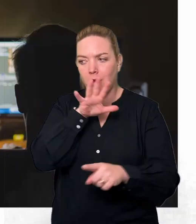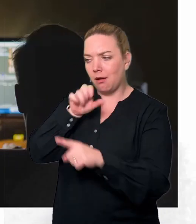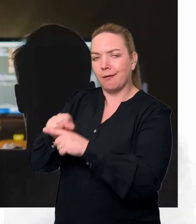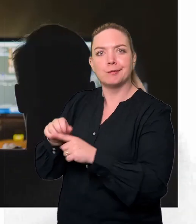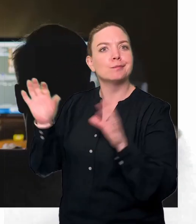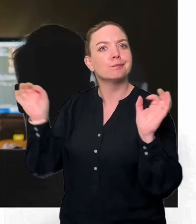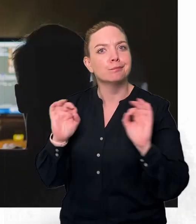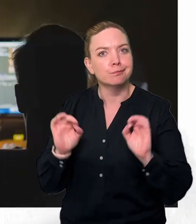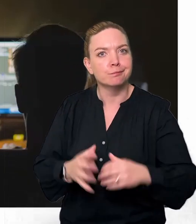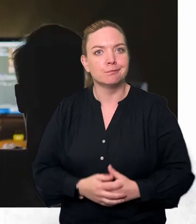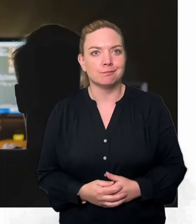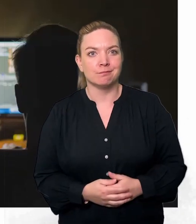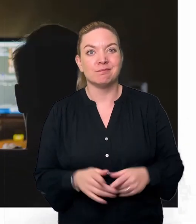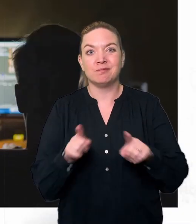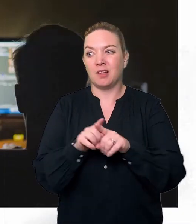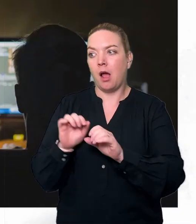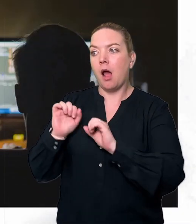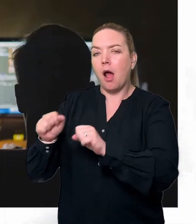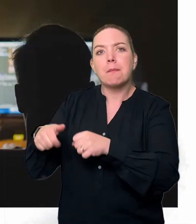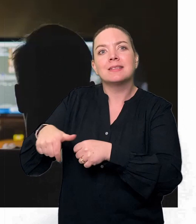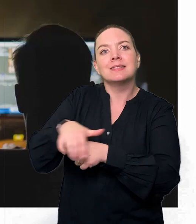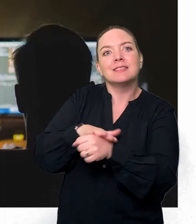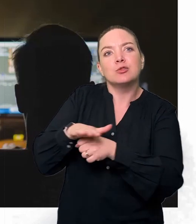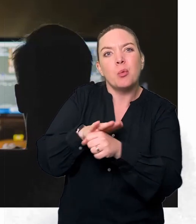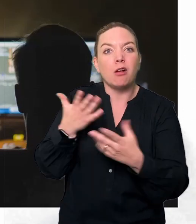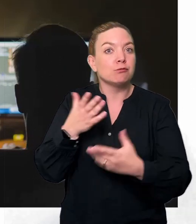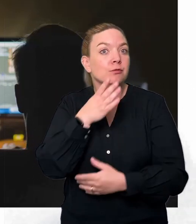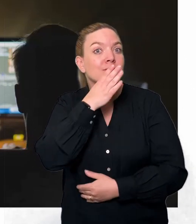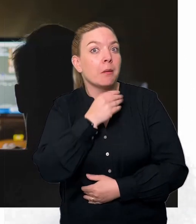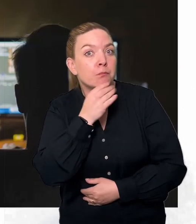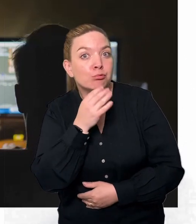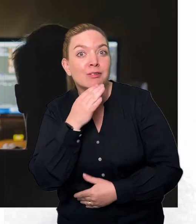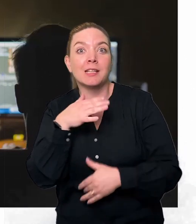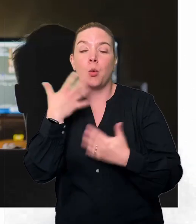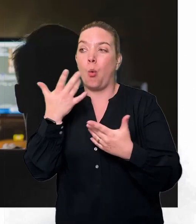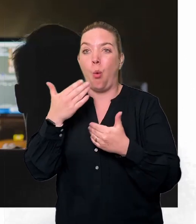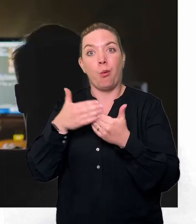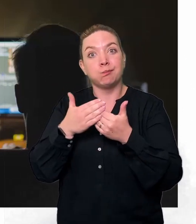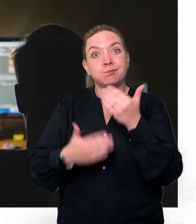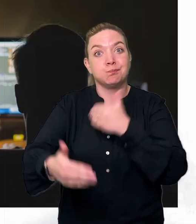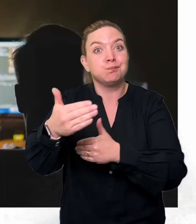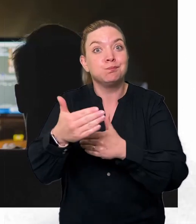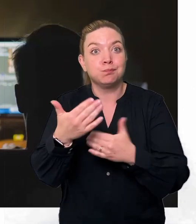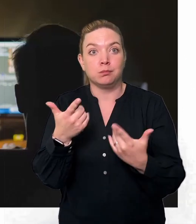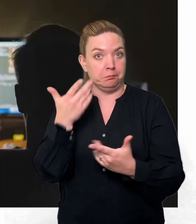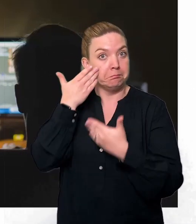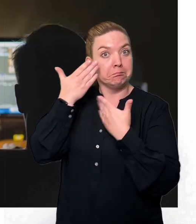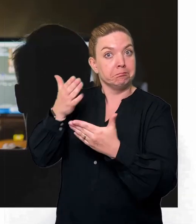temporary or situational impairments that may be equally disabling to their ability to take part in the learning activity,